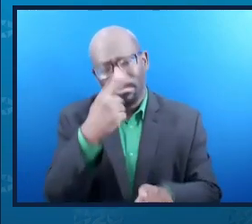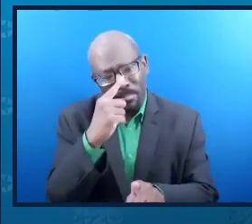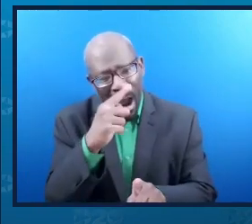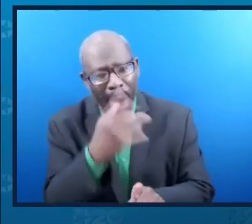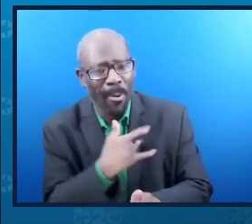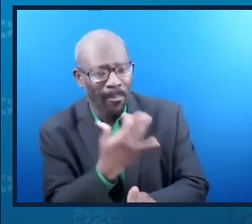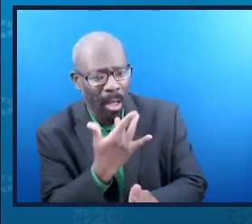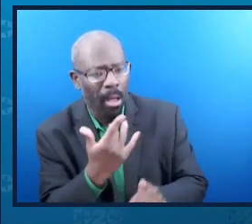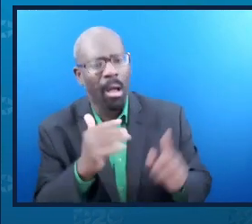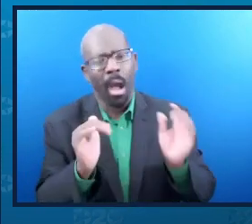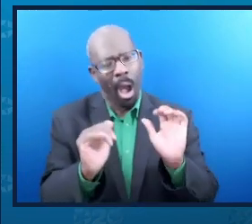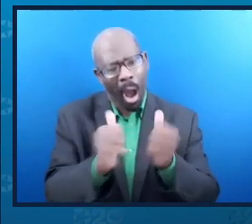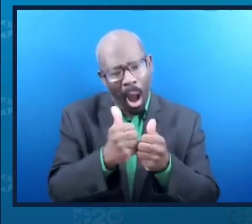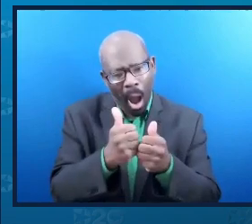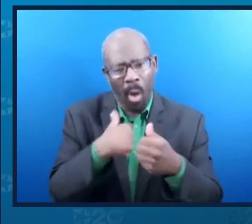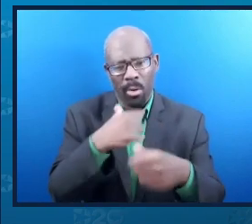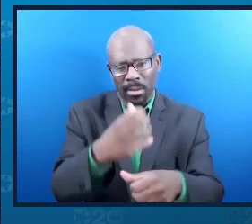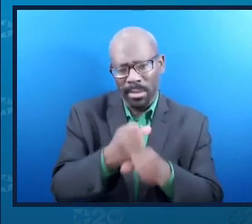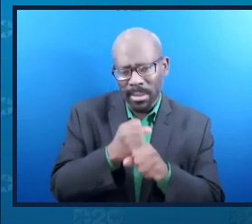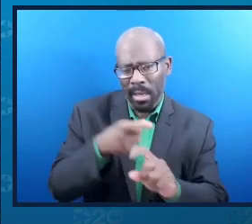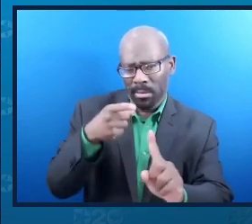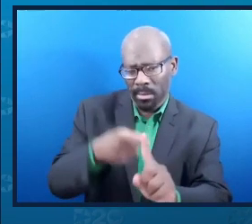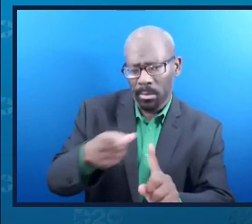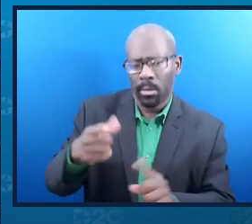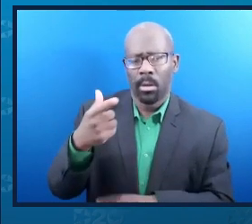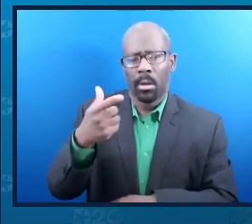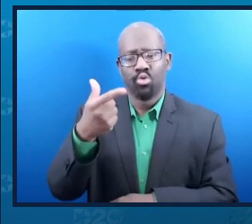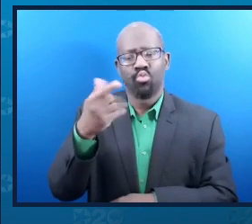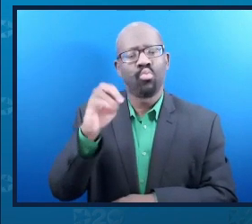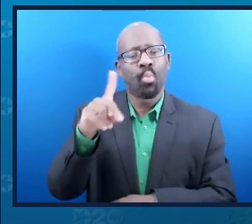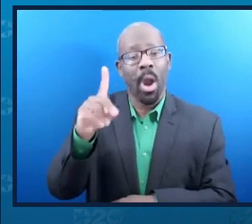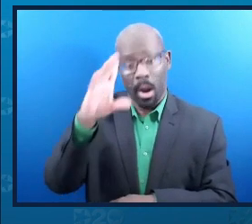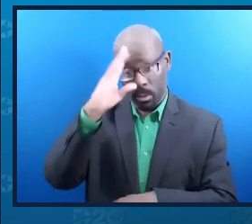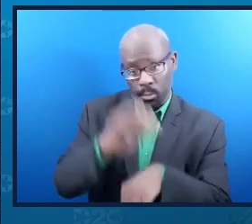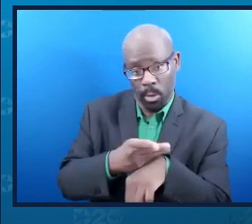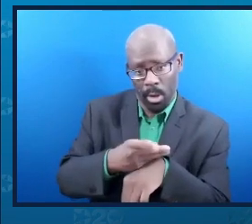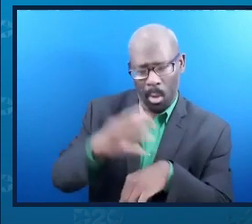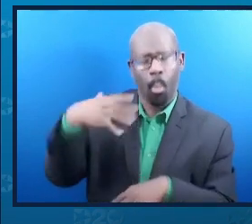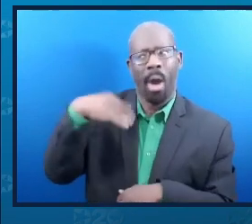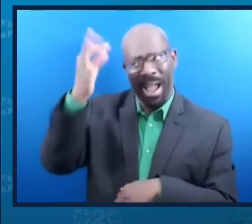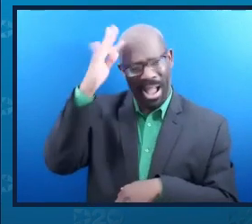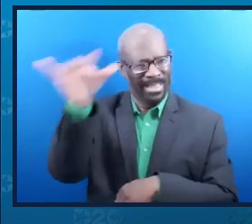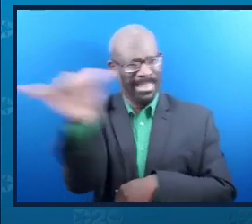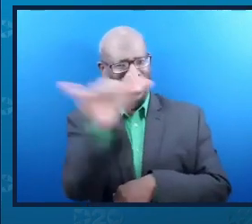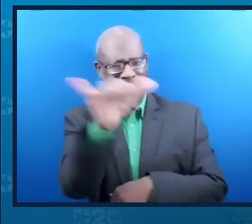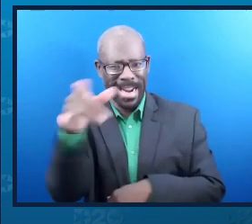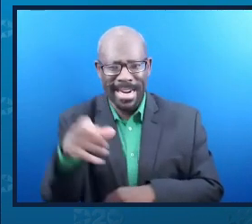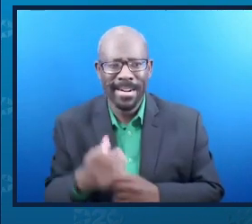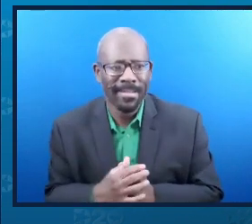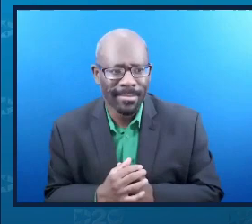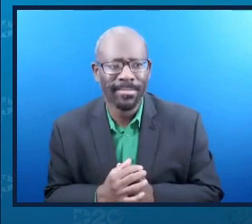YOUR GRANDSON'S HAIR.